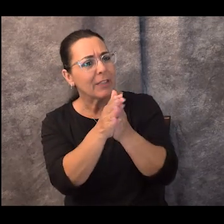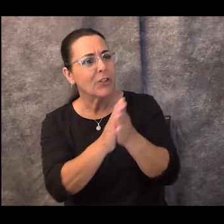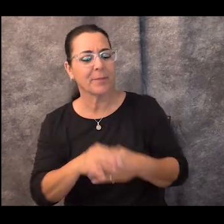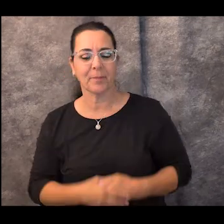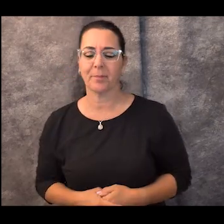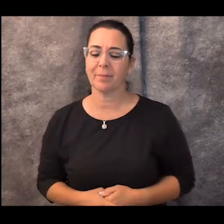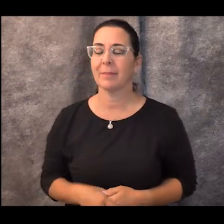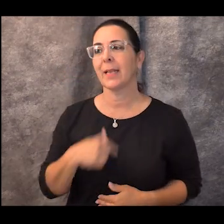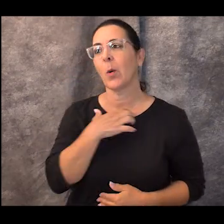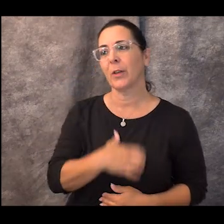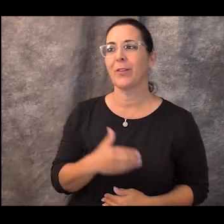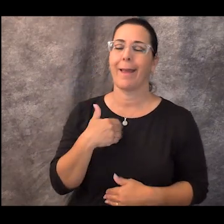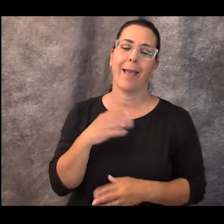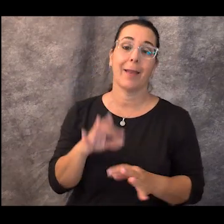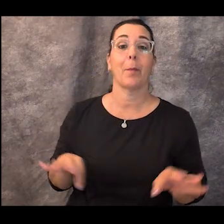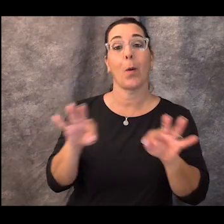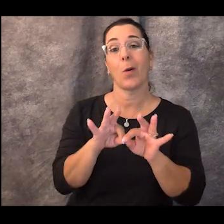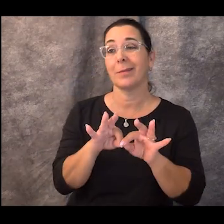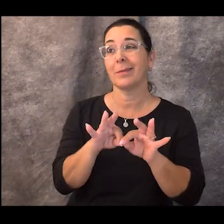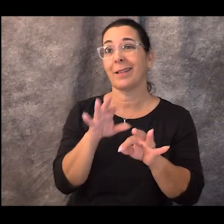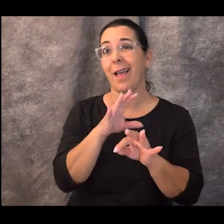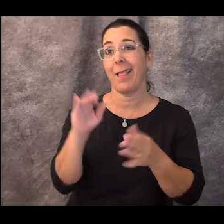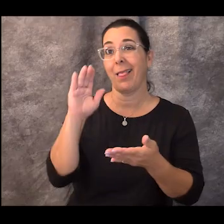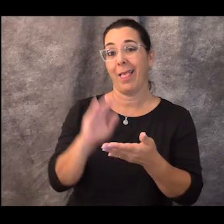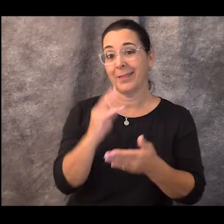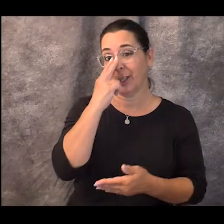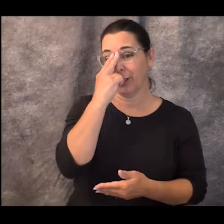significantly less nerdy answer, than the one that I have to